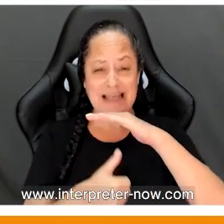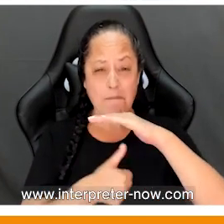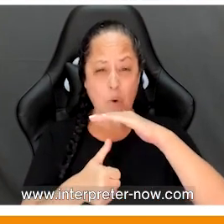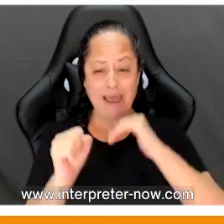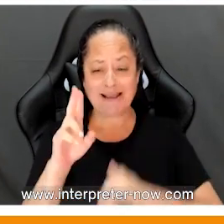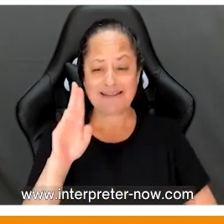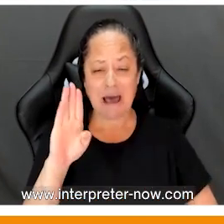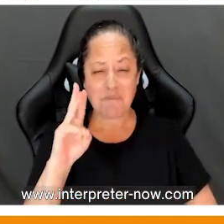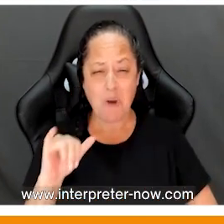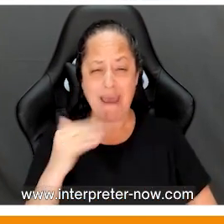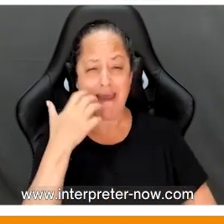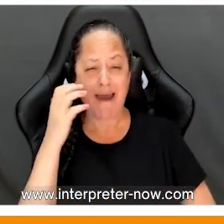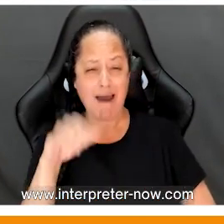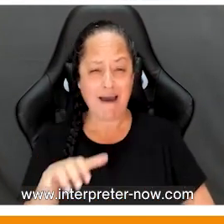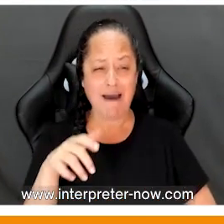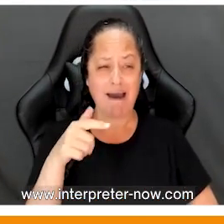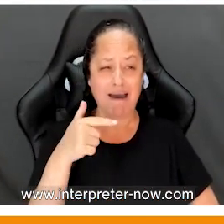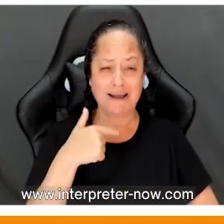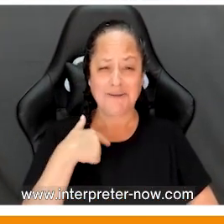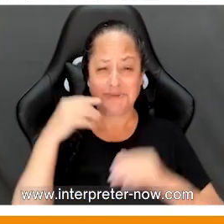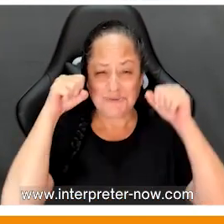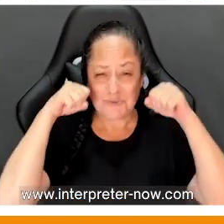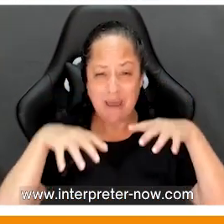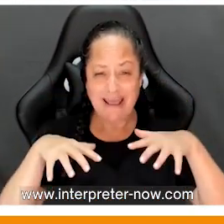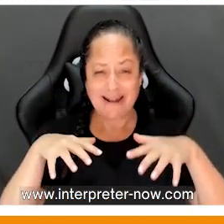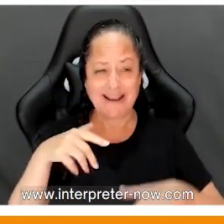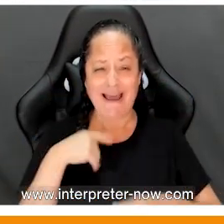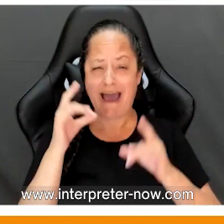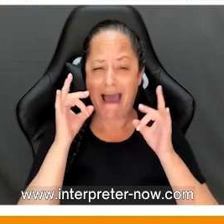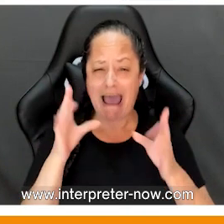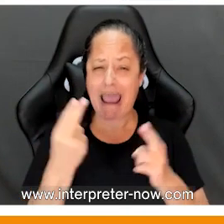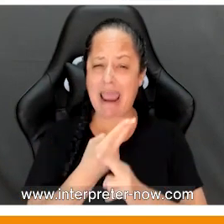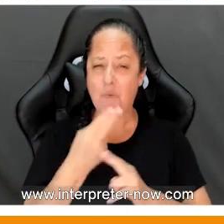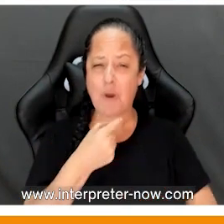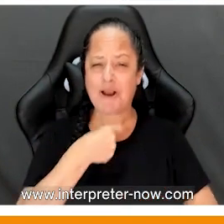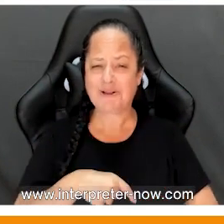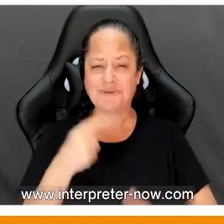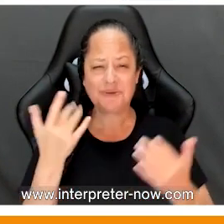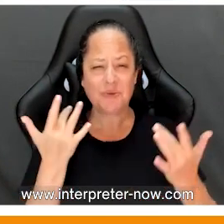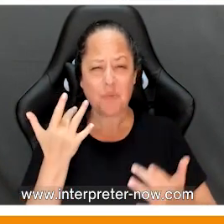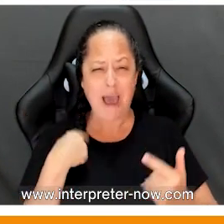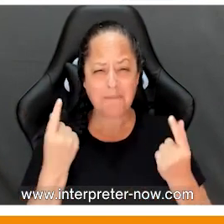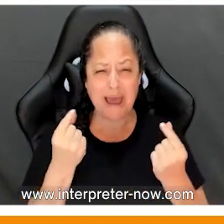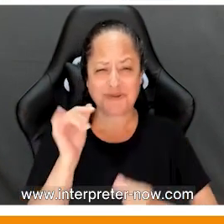So I'm there glistening, and I was just like, "I hate wearing suits, why am I doing this?"